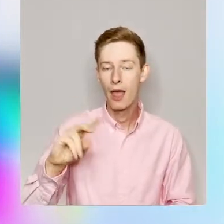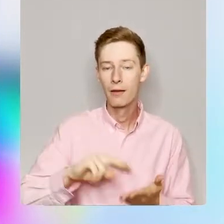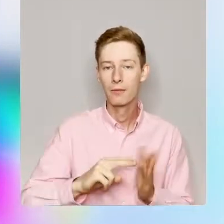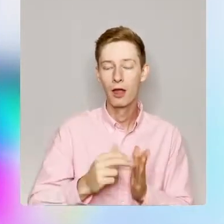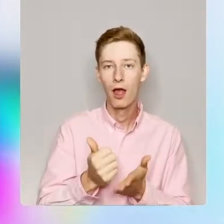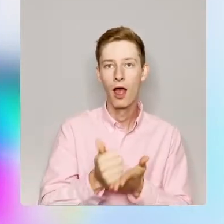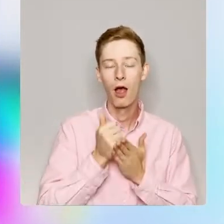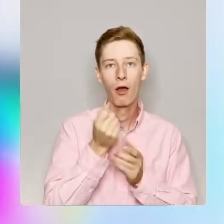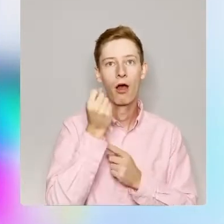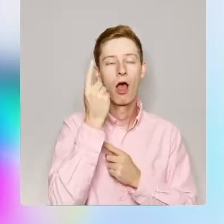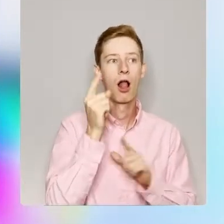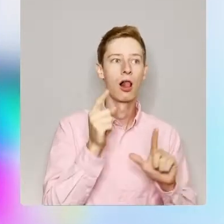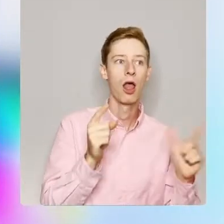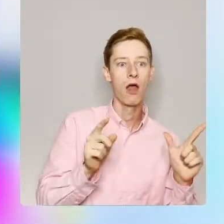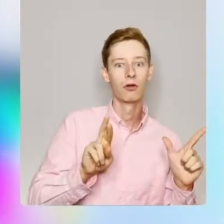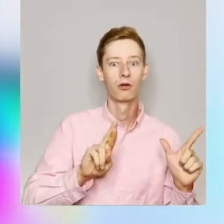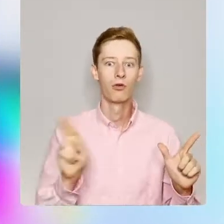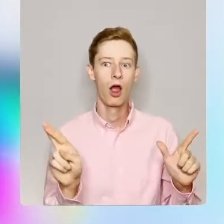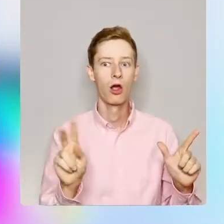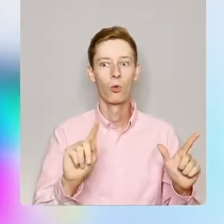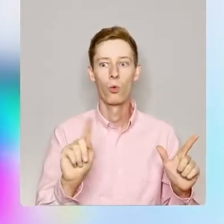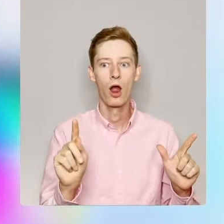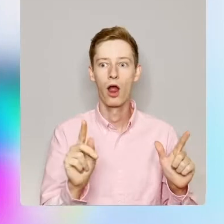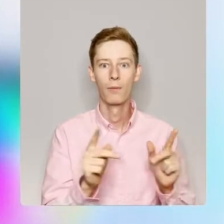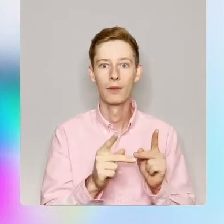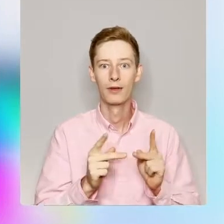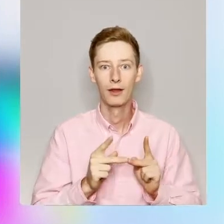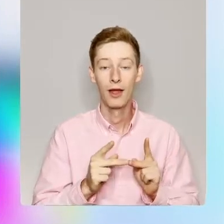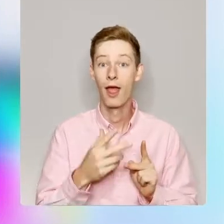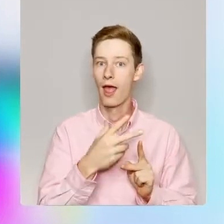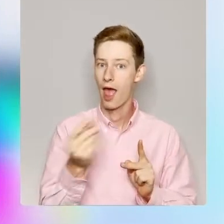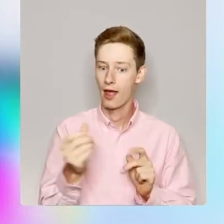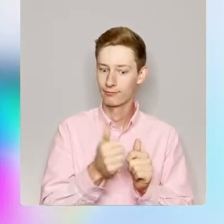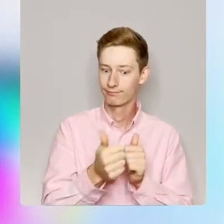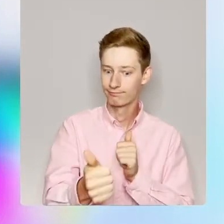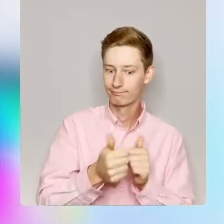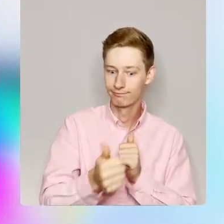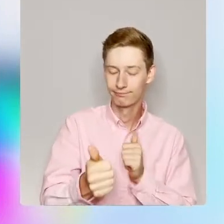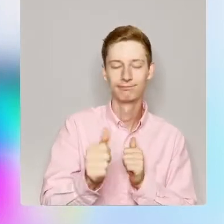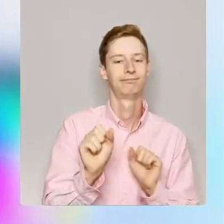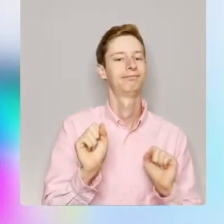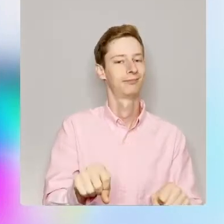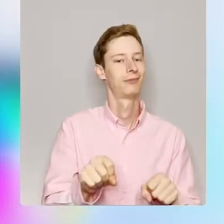of left-right positioning, as well as distance. But this lacks some of the subtleties that we hear